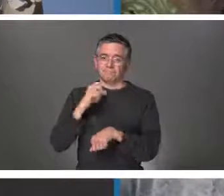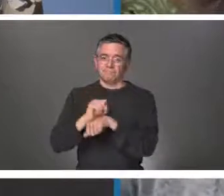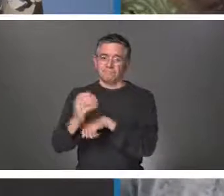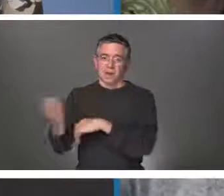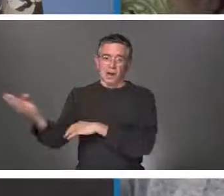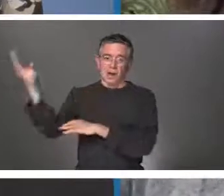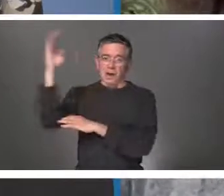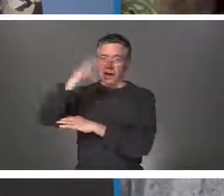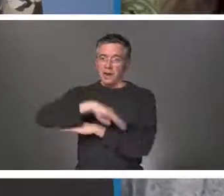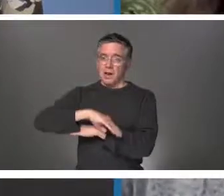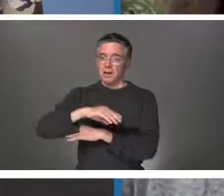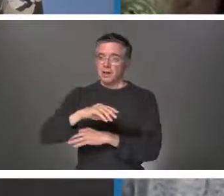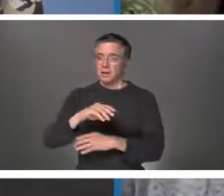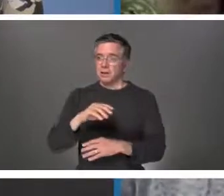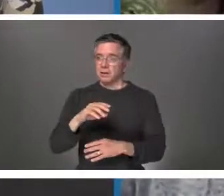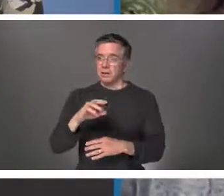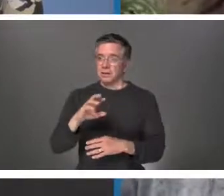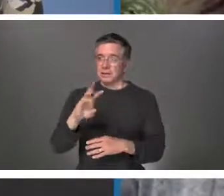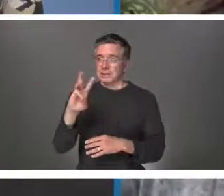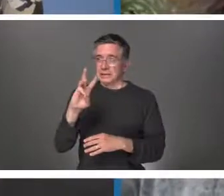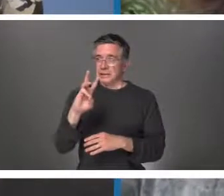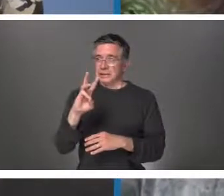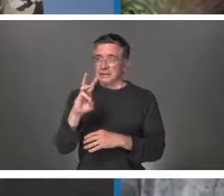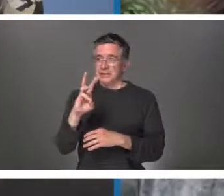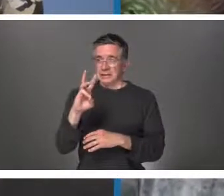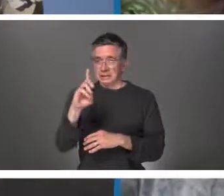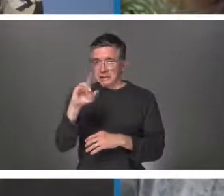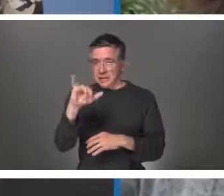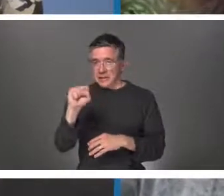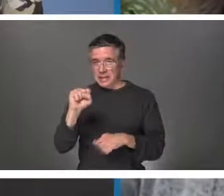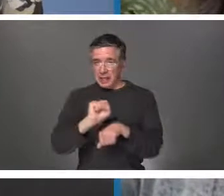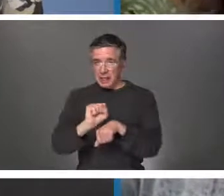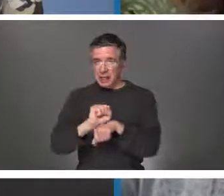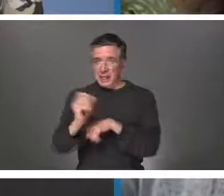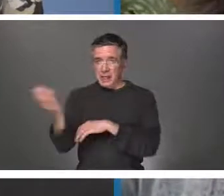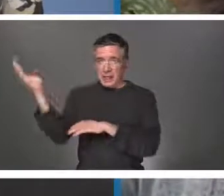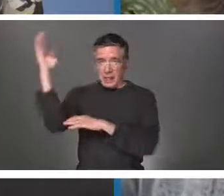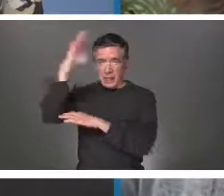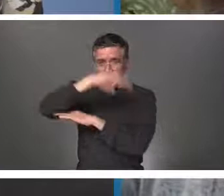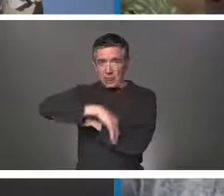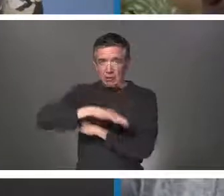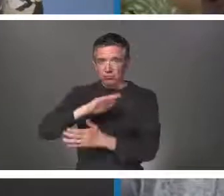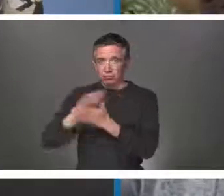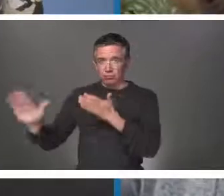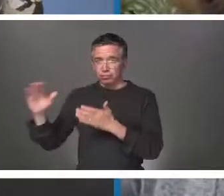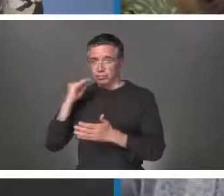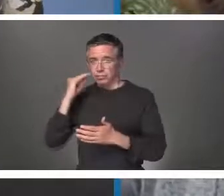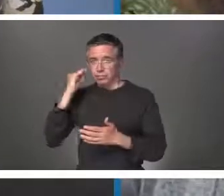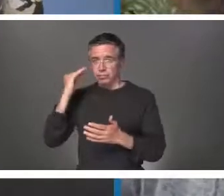They're working into the early evenings. If we wanna do a clinic or a pop-up clinic that's accessible for them,